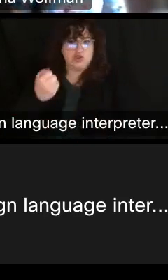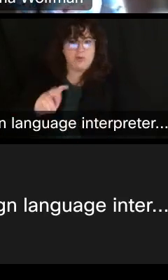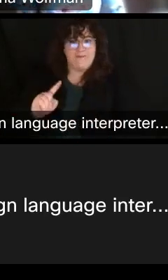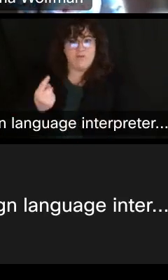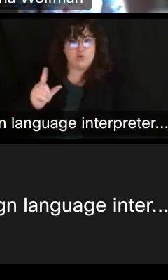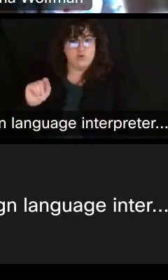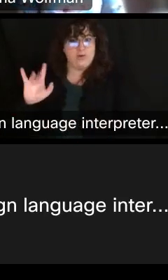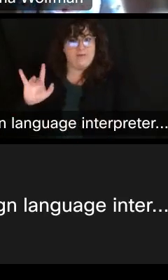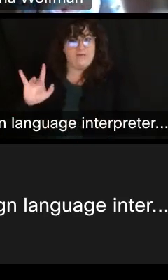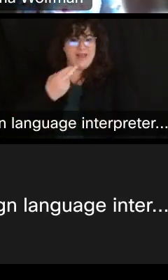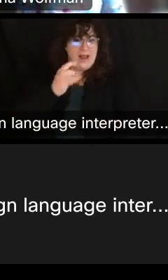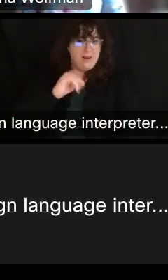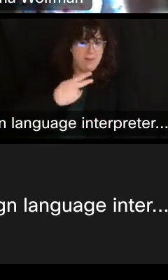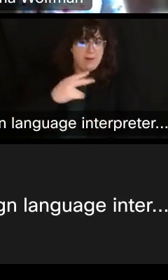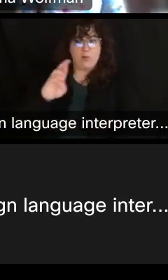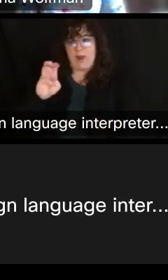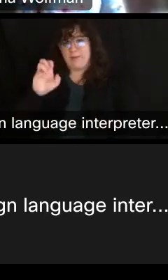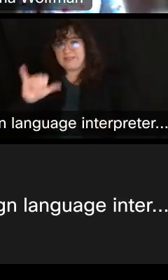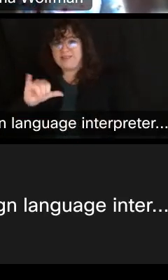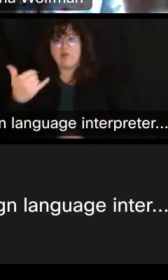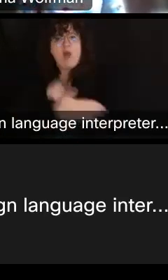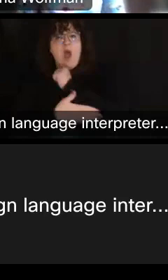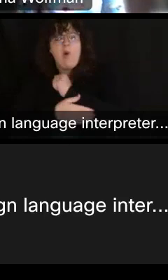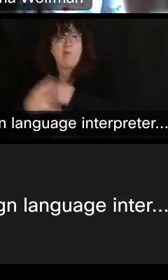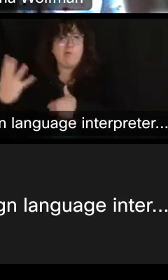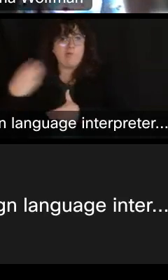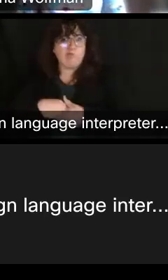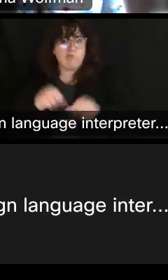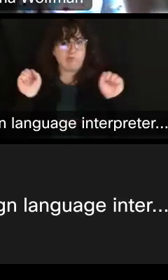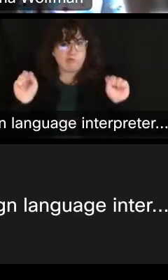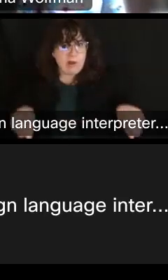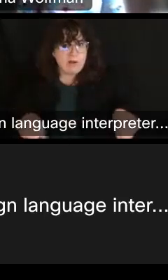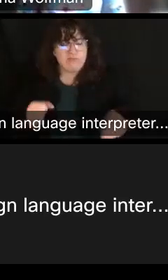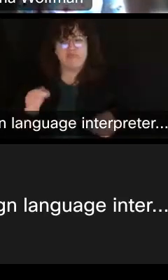Ramsey and other counties if they want to opt in, can. The time frame has changed